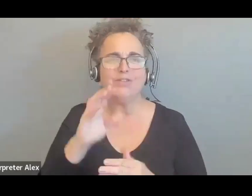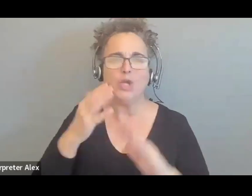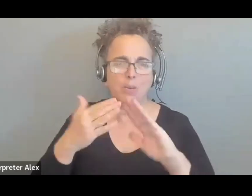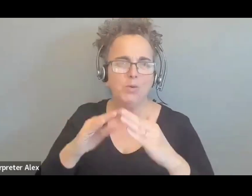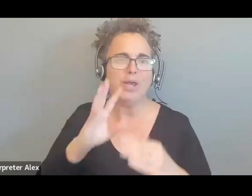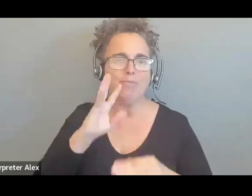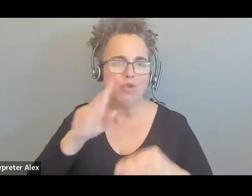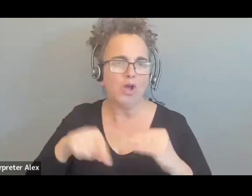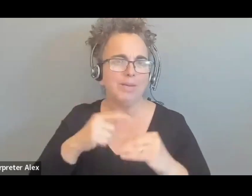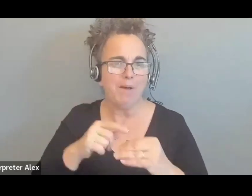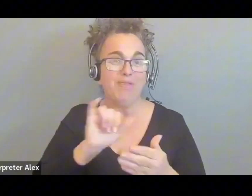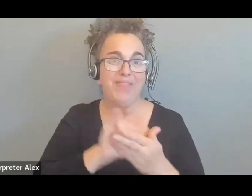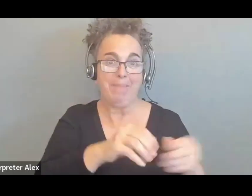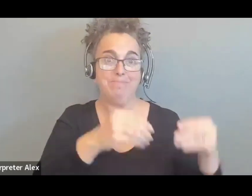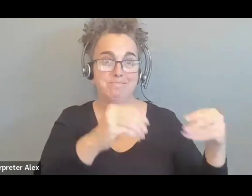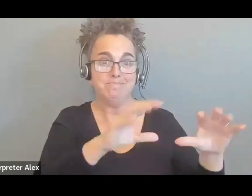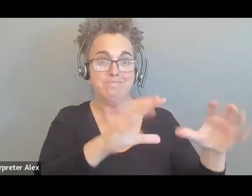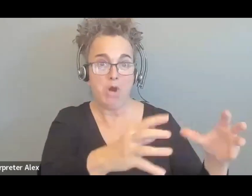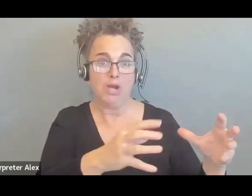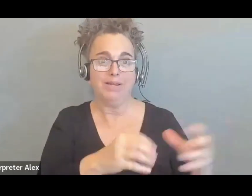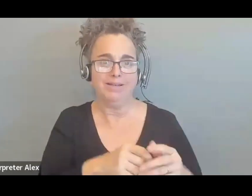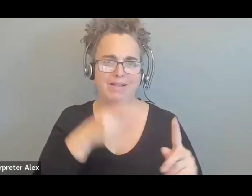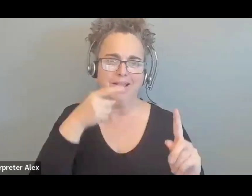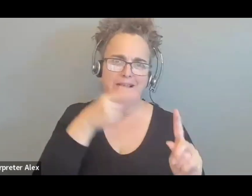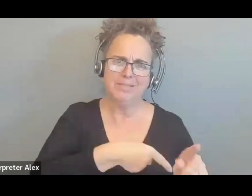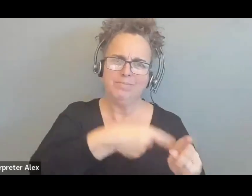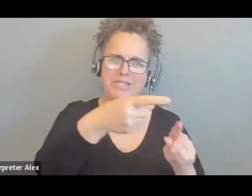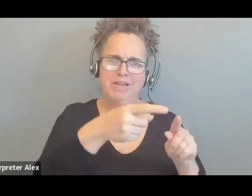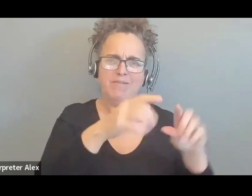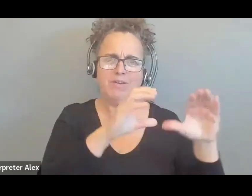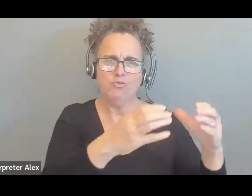That's the reality. Who would like to respond to that?